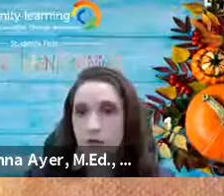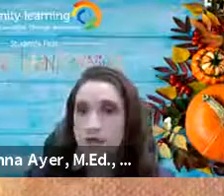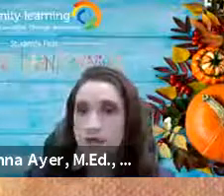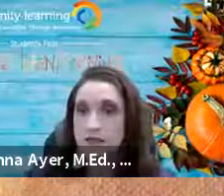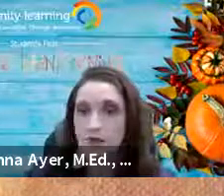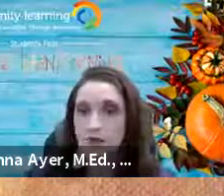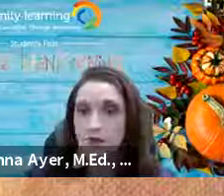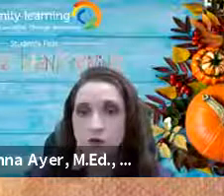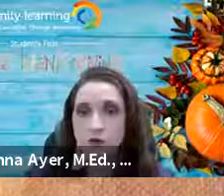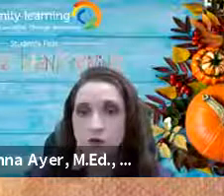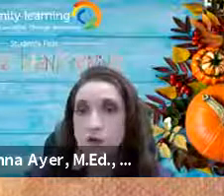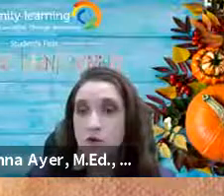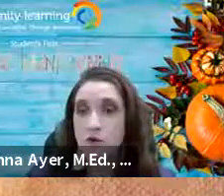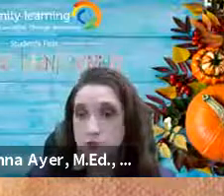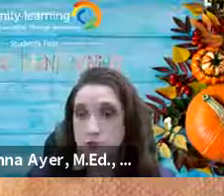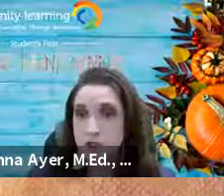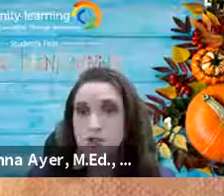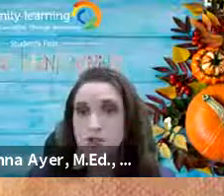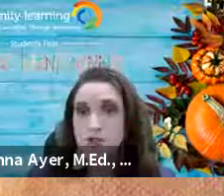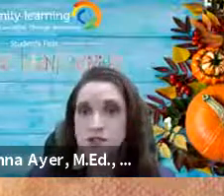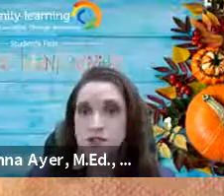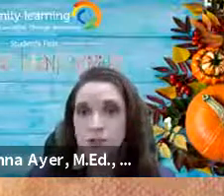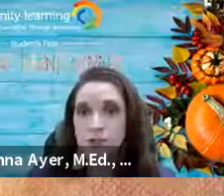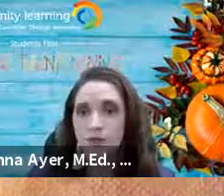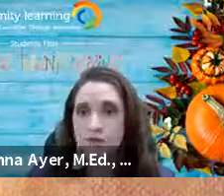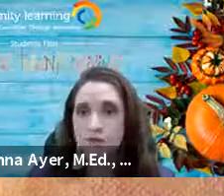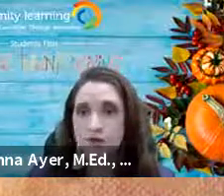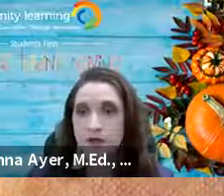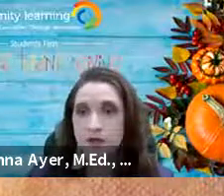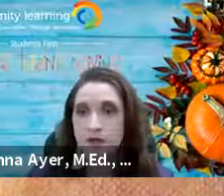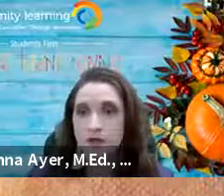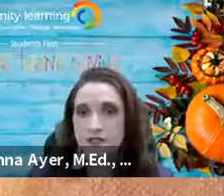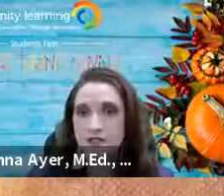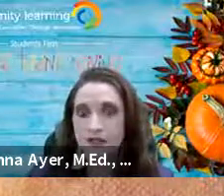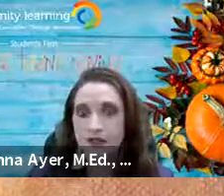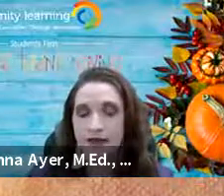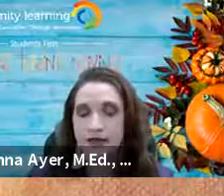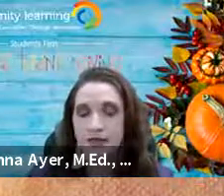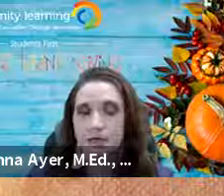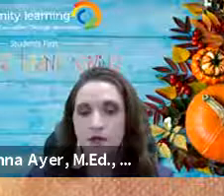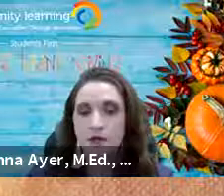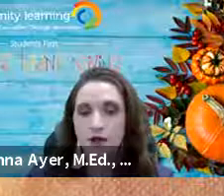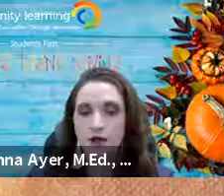You know, we can get some practice with or if you wanted to go and observe some teachers use in breakout rooms we could definitely set that up.